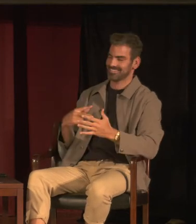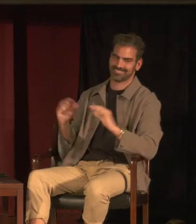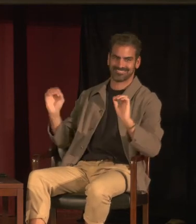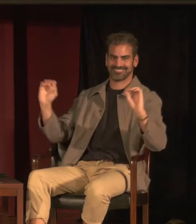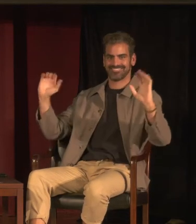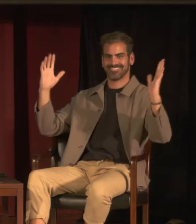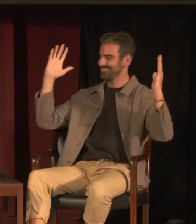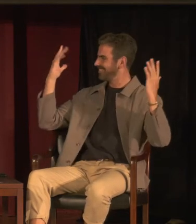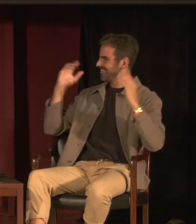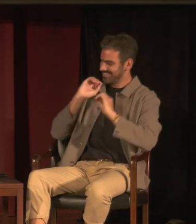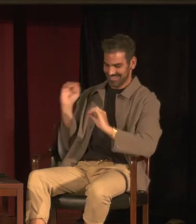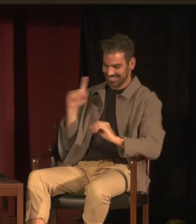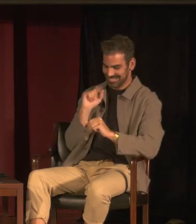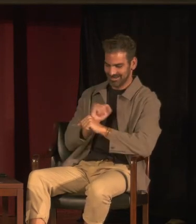Do I still dance? No.